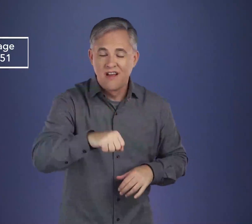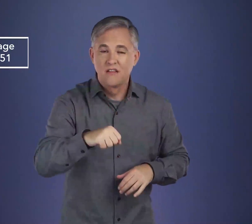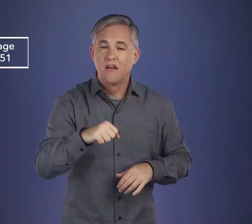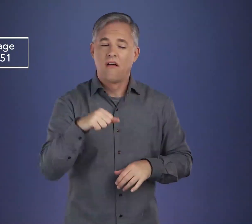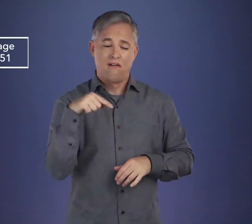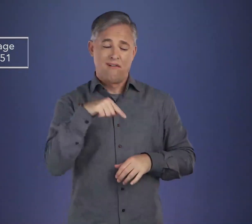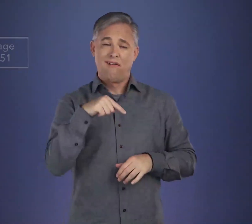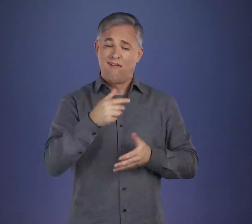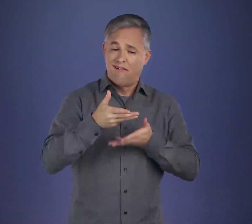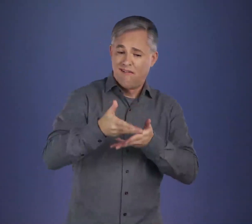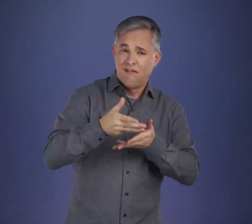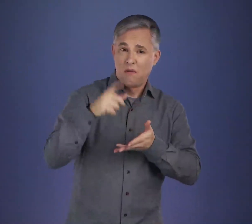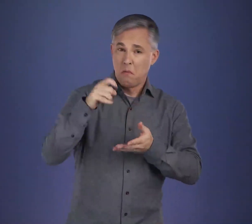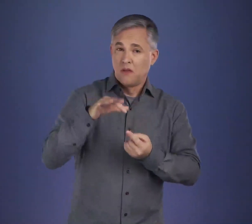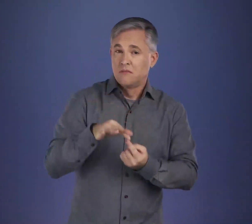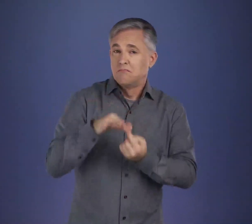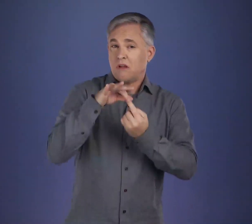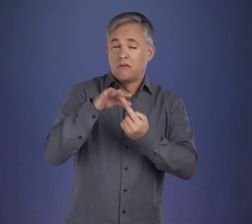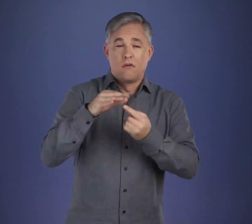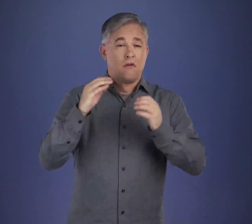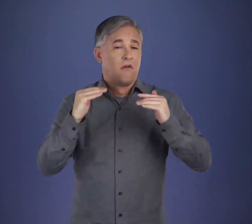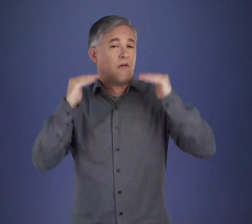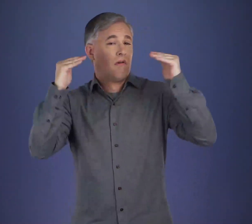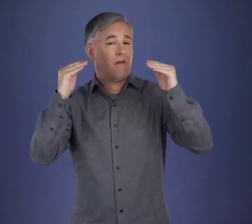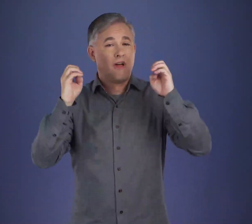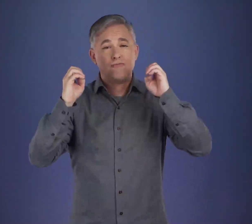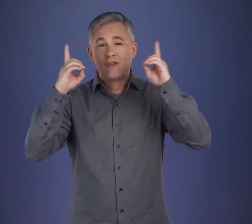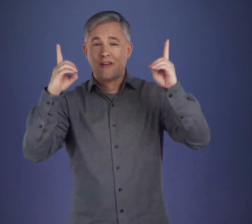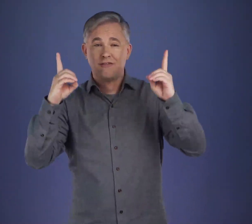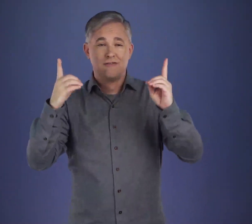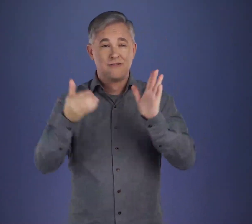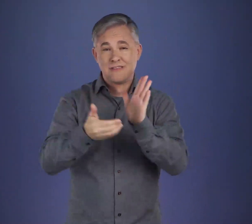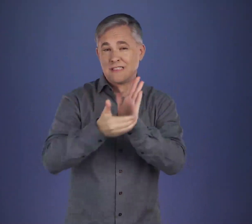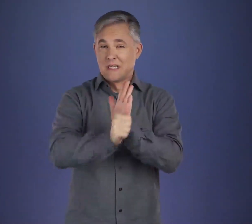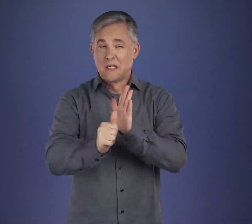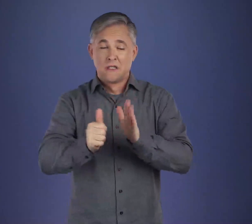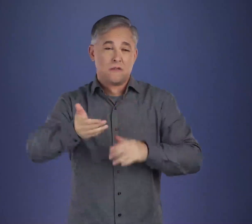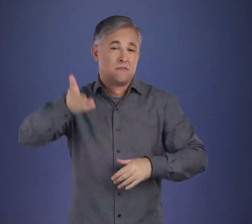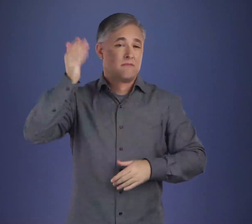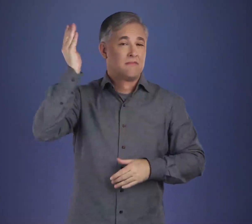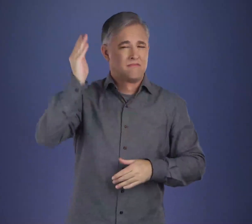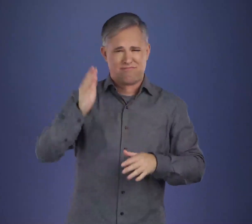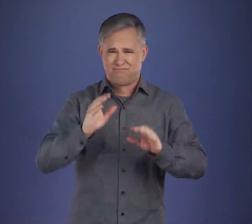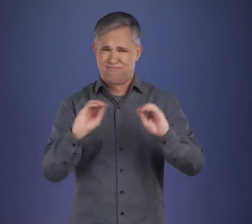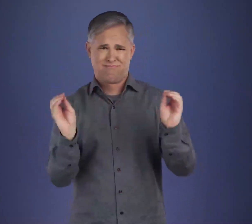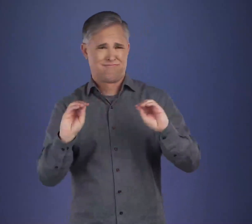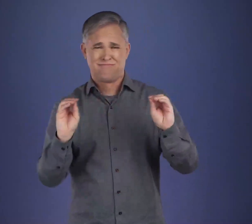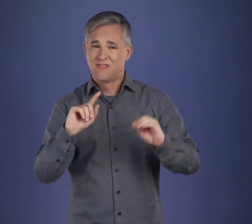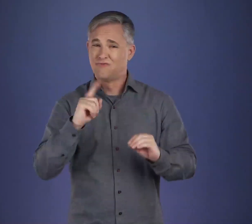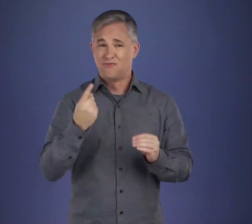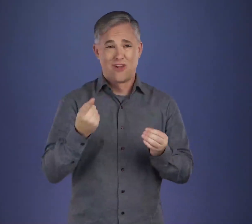or on any special individual skills. The only thing that matters is that he is an alcoholic